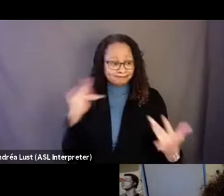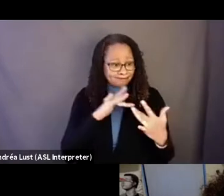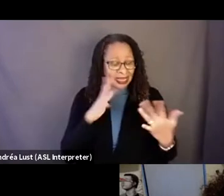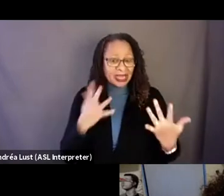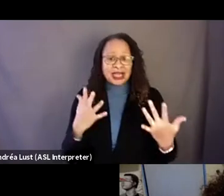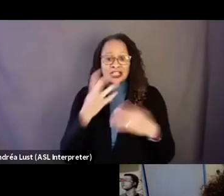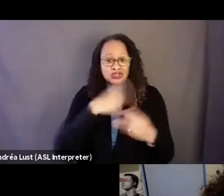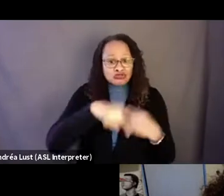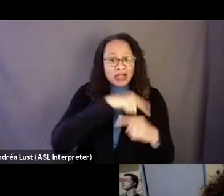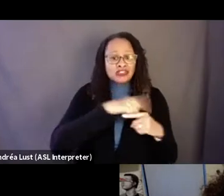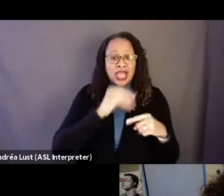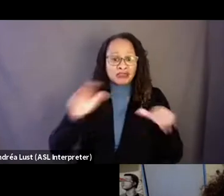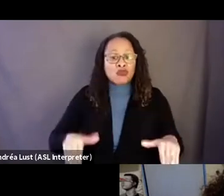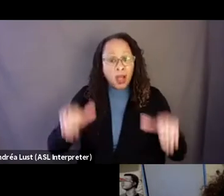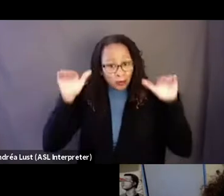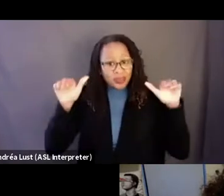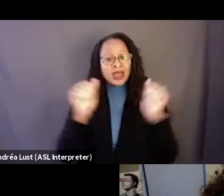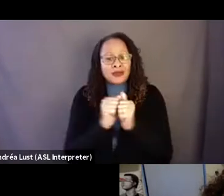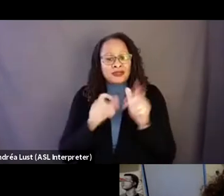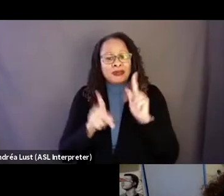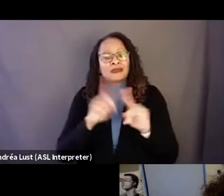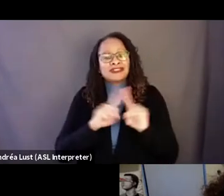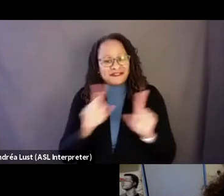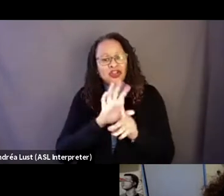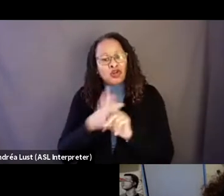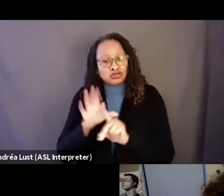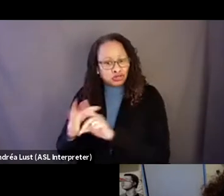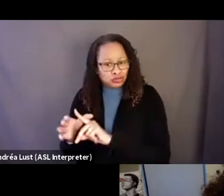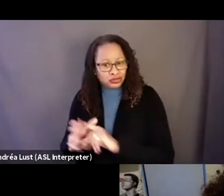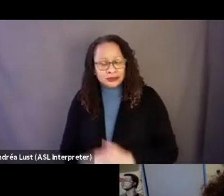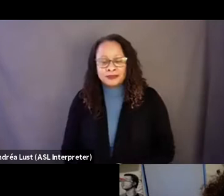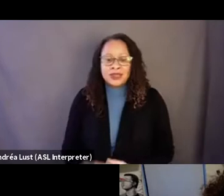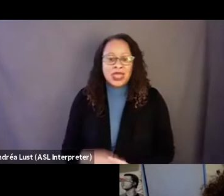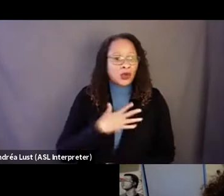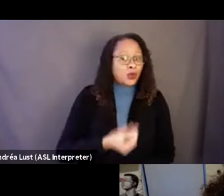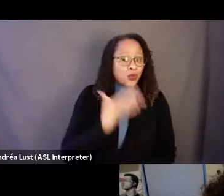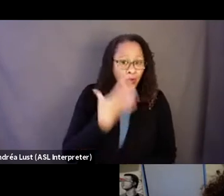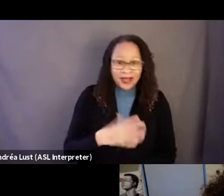and grew up with people from different cultures, white, black, Chinese, Indian.